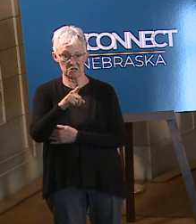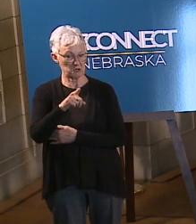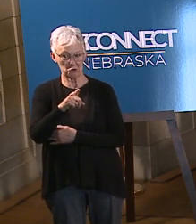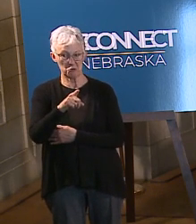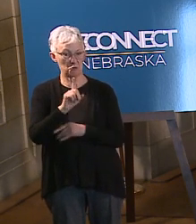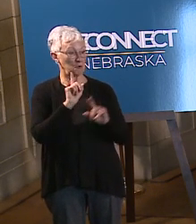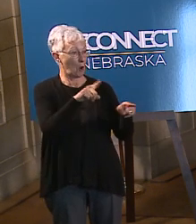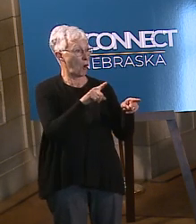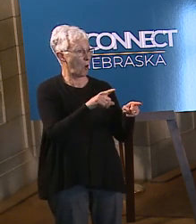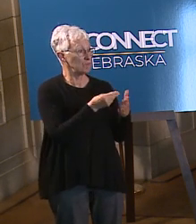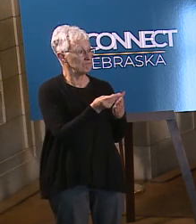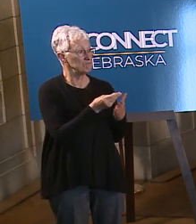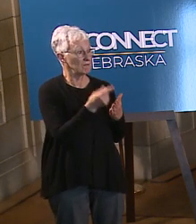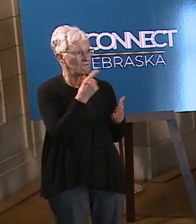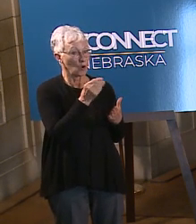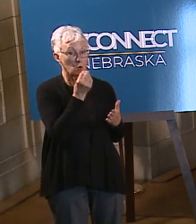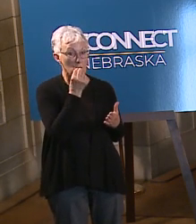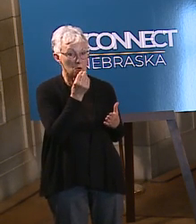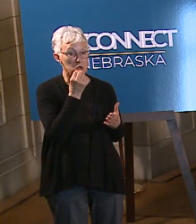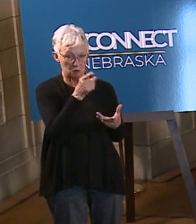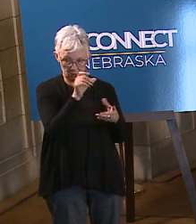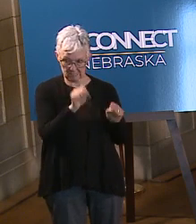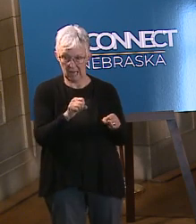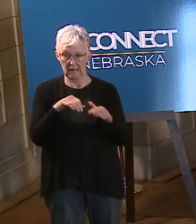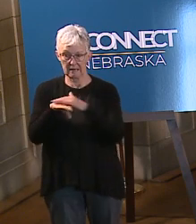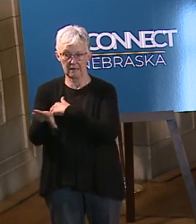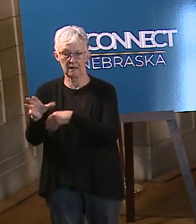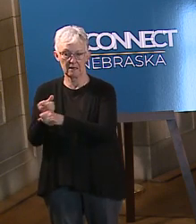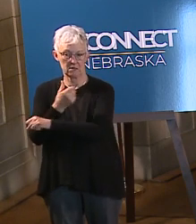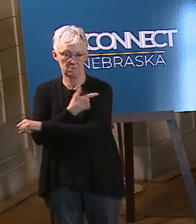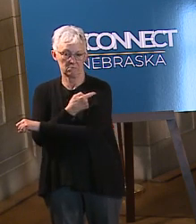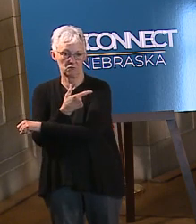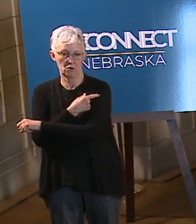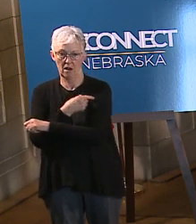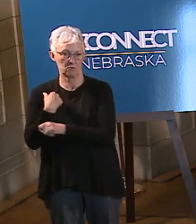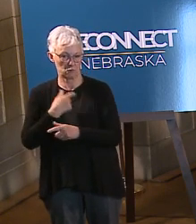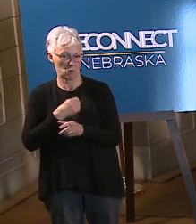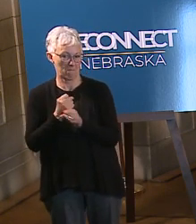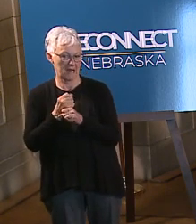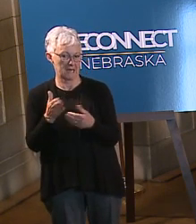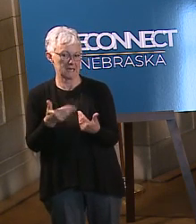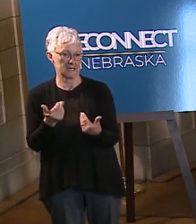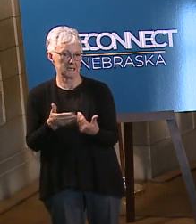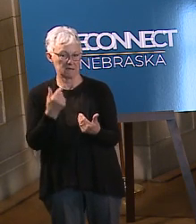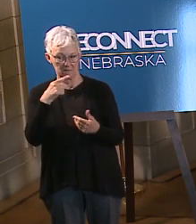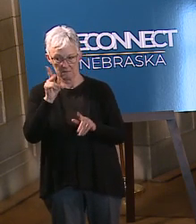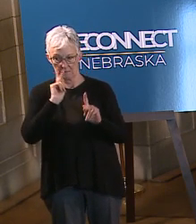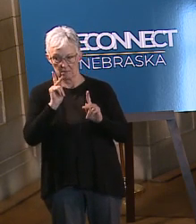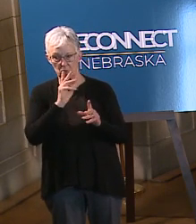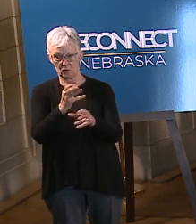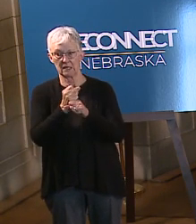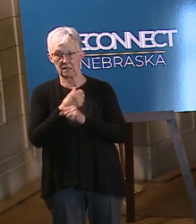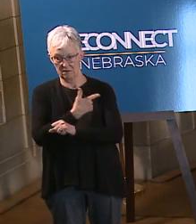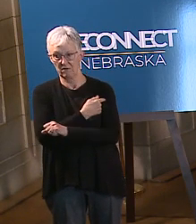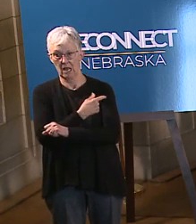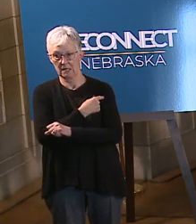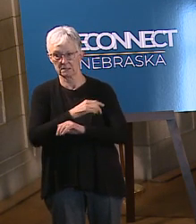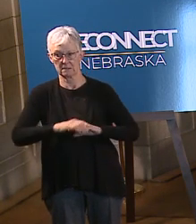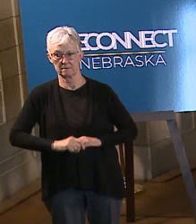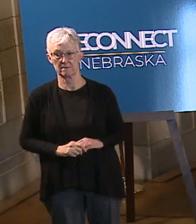RADIO THIS MORNING AND HEARD